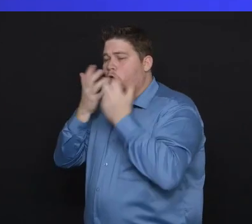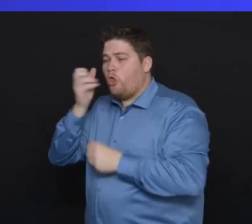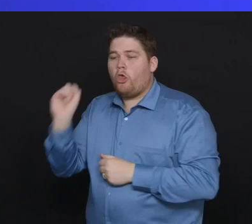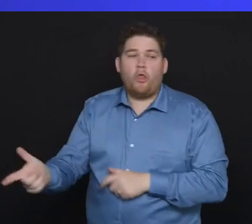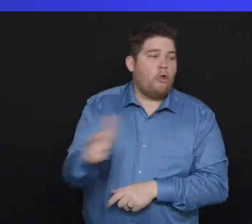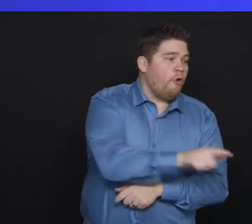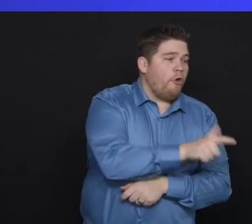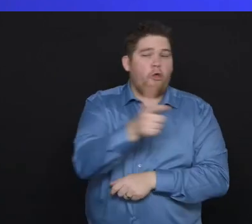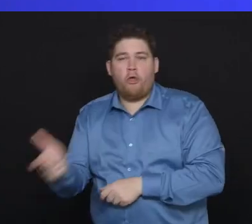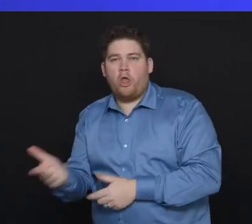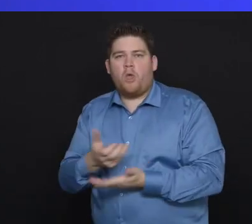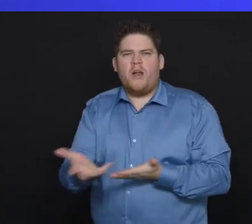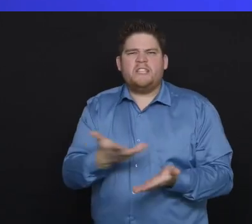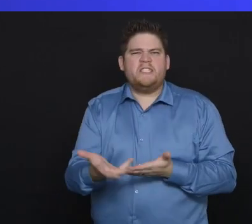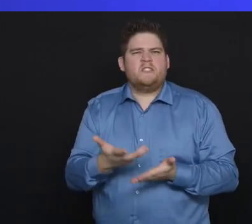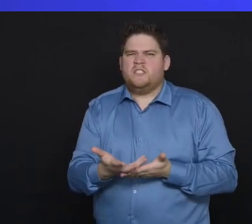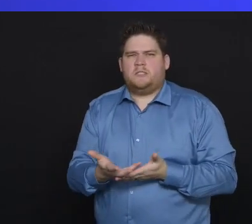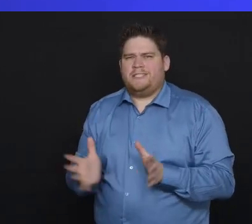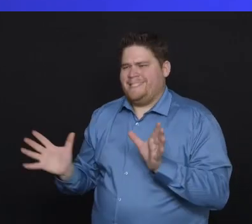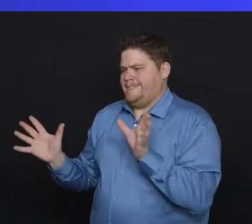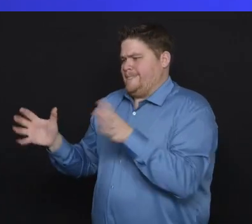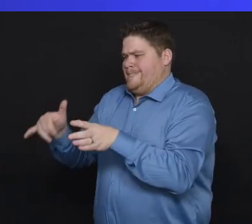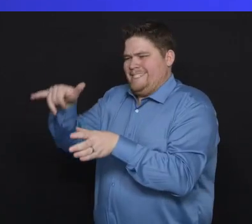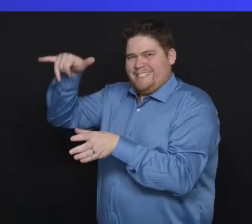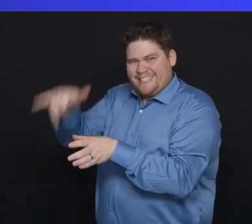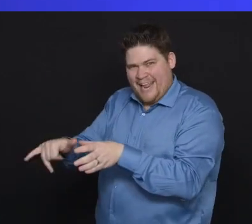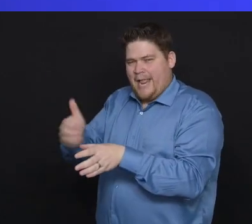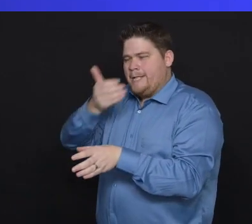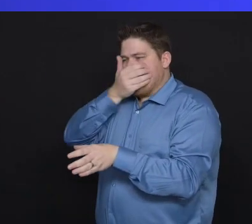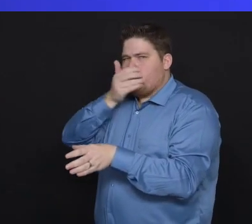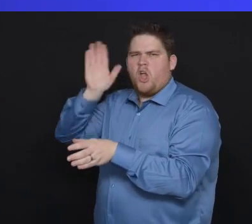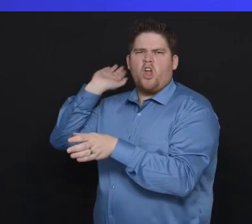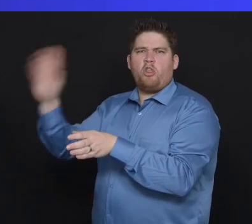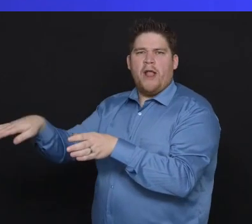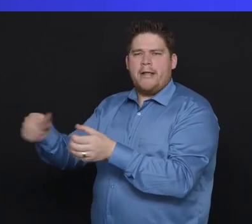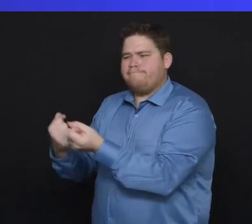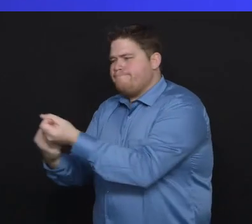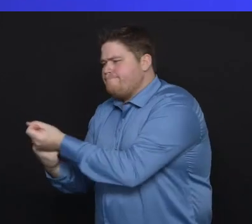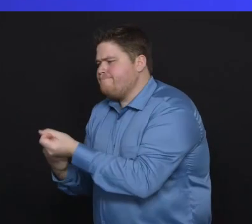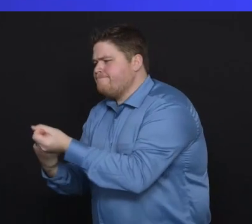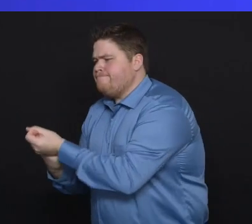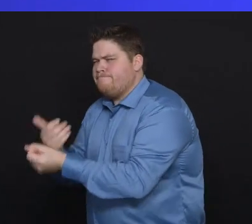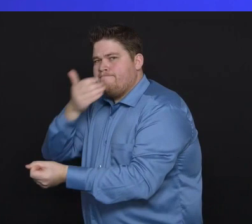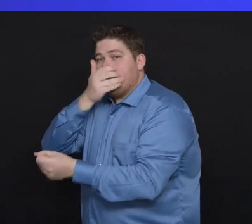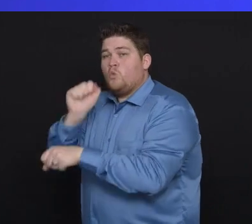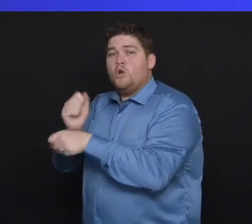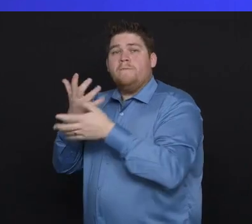and take it on and put it off between patients which is something we do all the time because we do not want